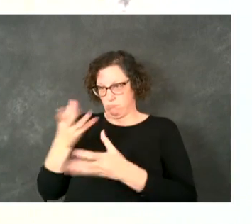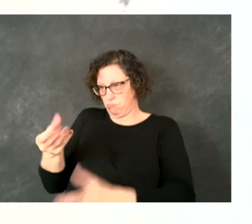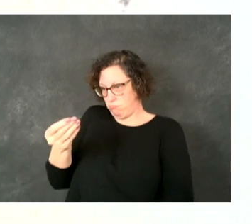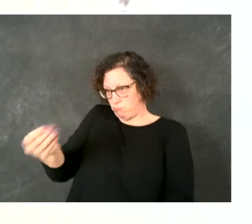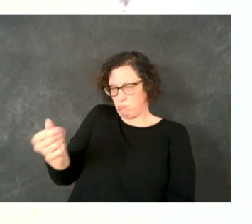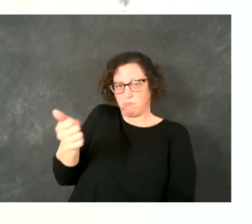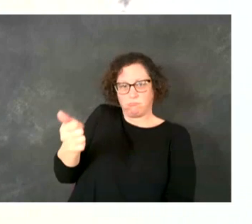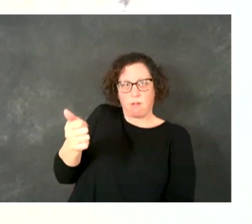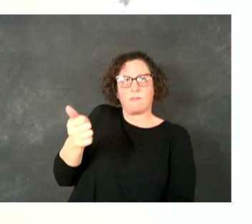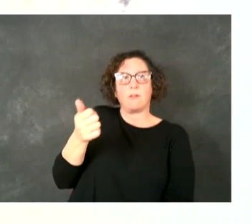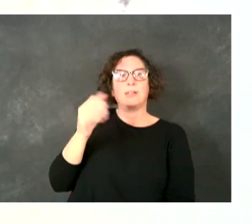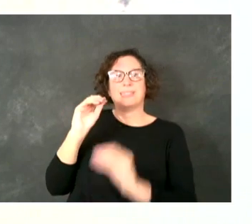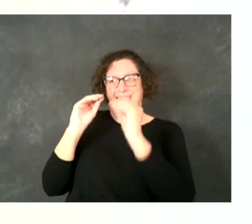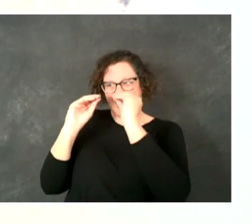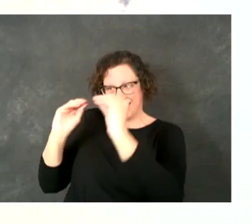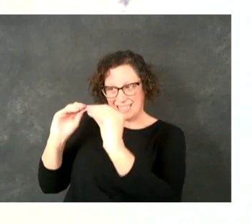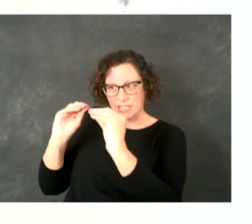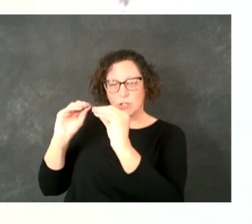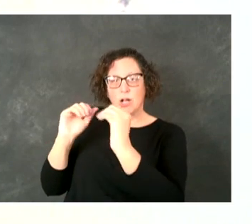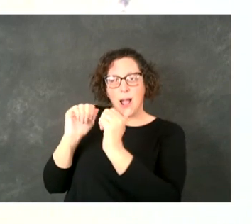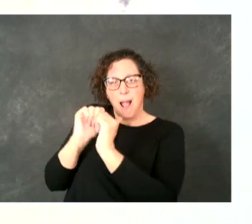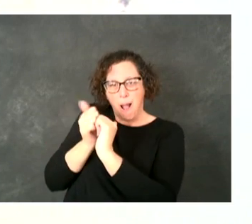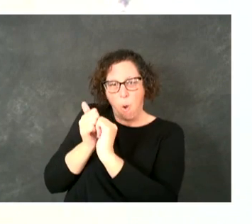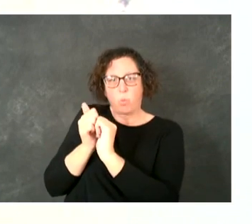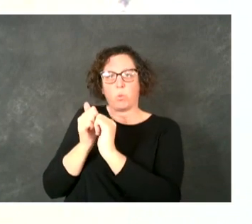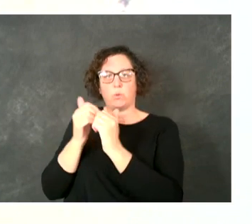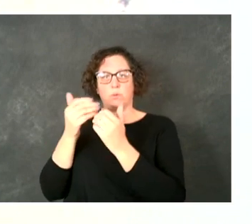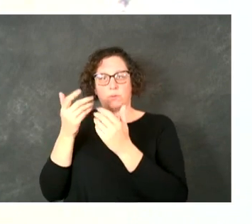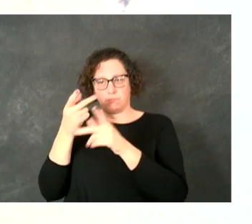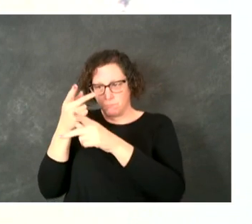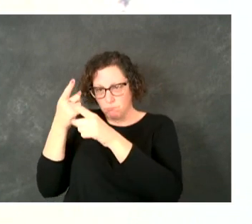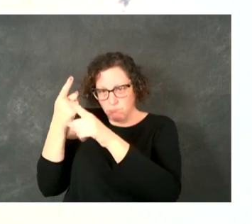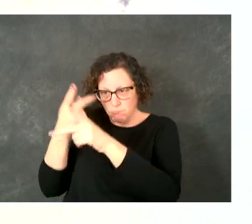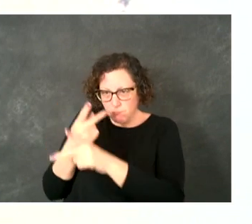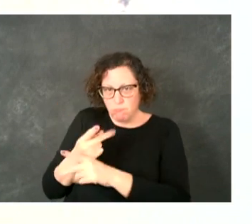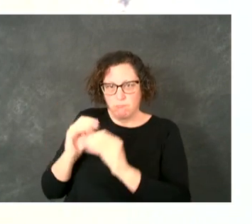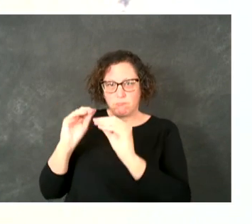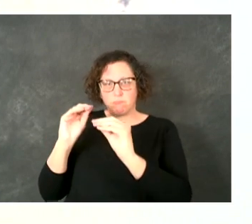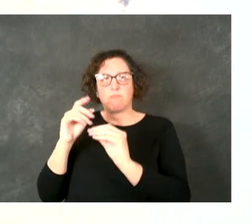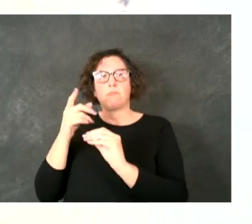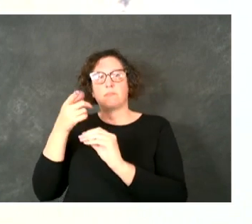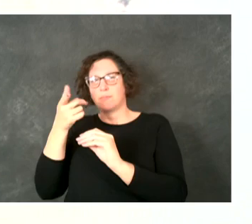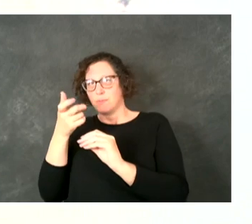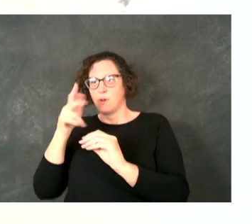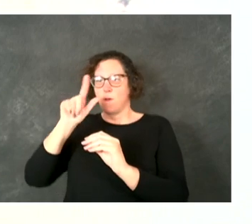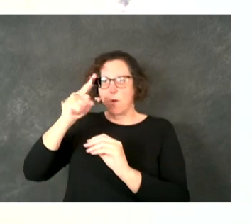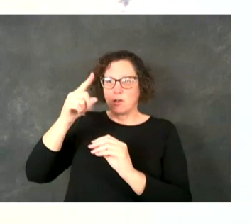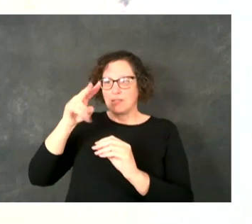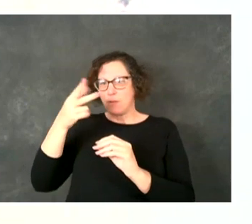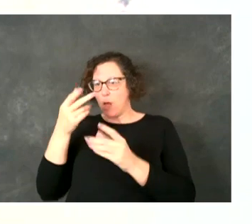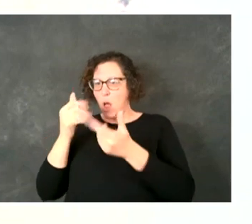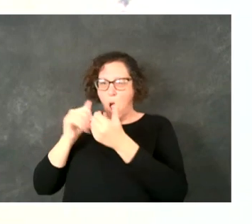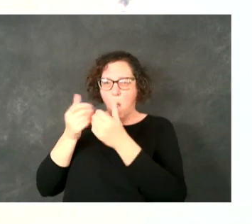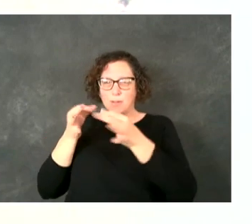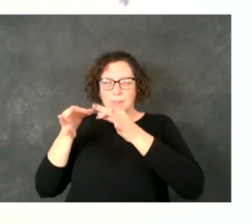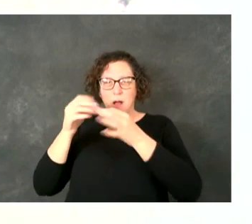SELF-COECLLT SAMPLES FOR SEXUALLY TRANSMITTED IFECTIONS. WE PROVIDE